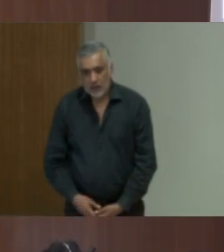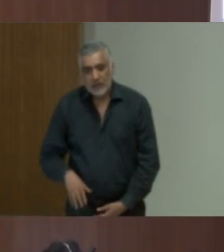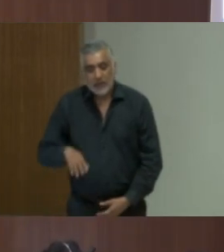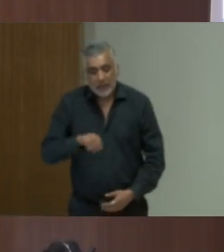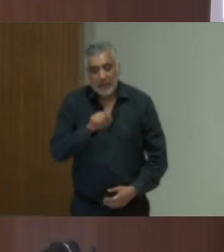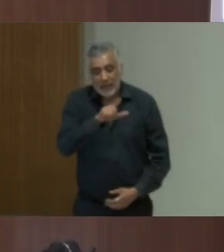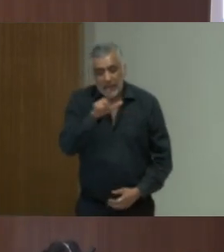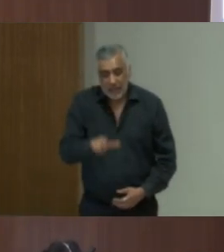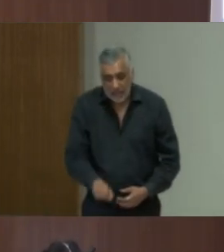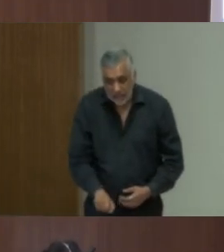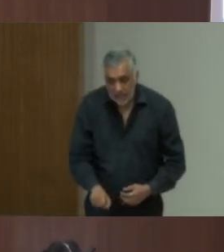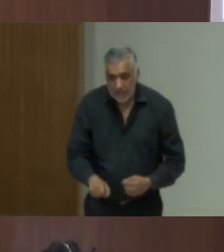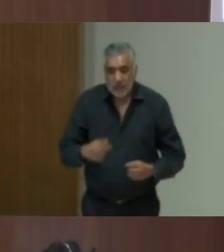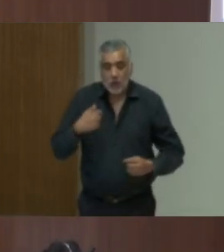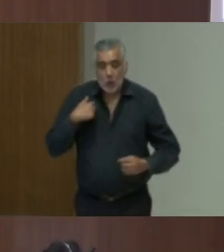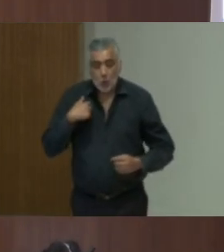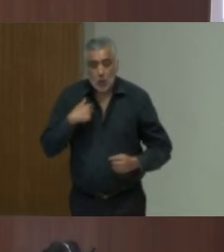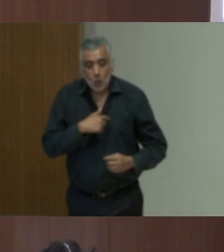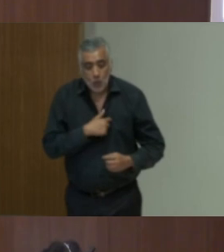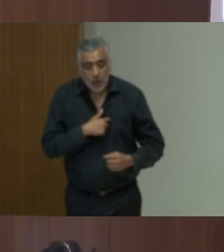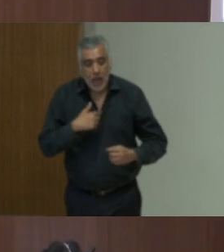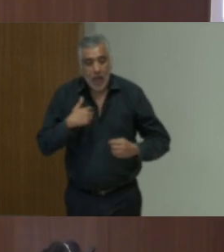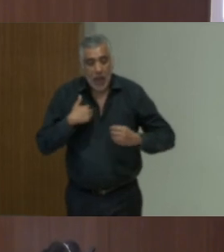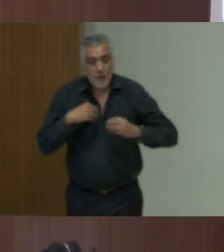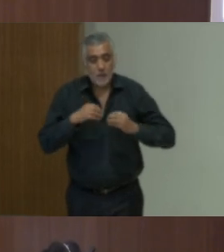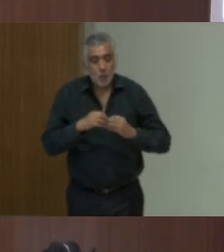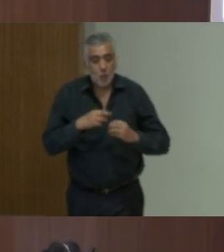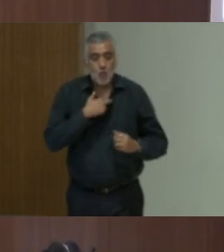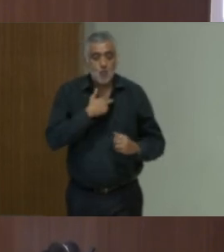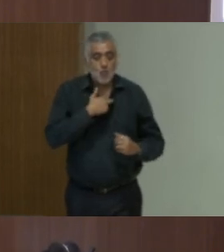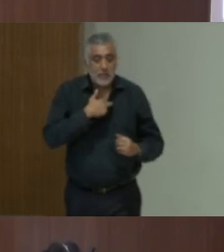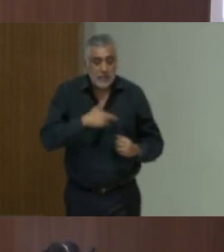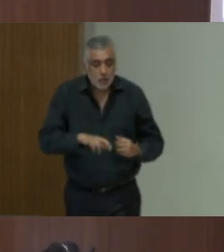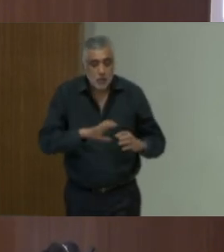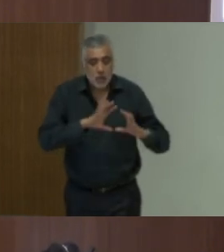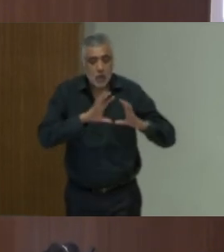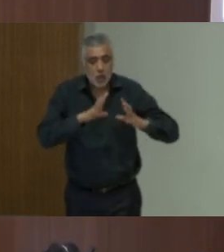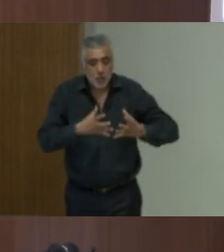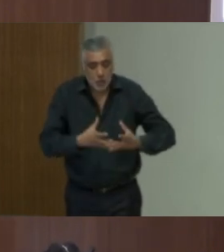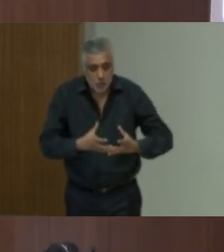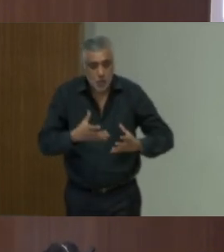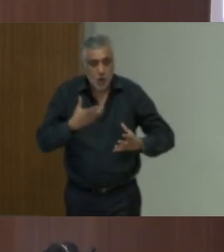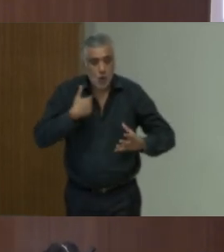religious congregation which welcome blind, deaf